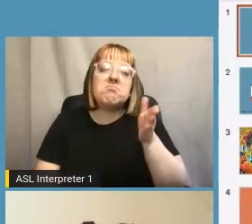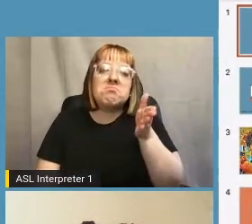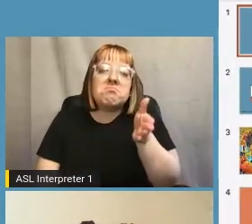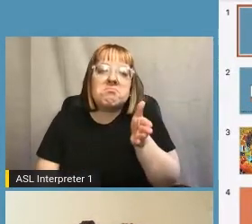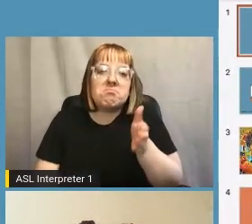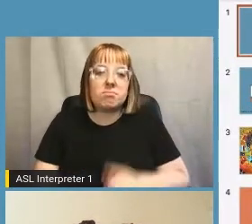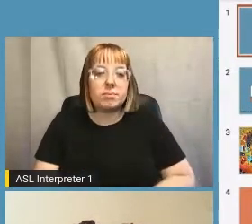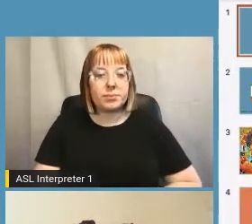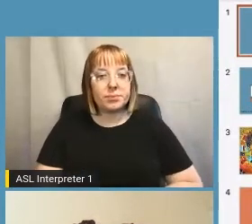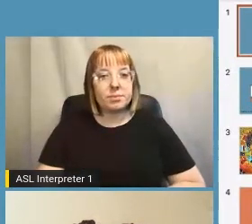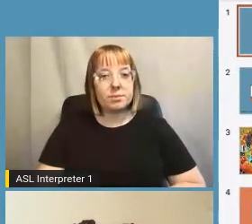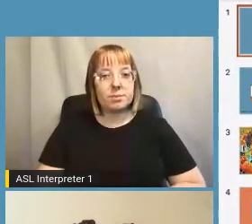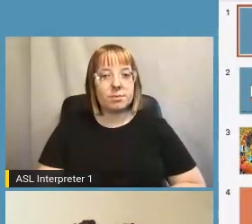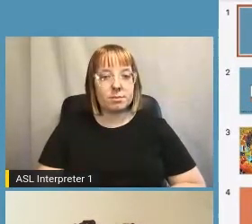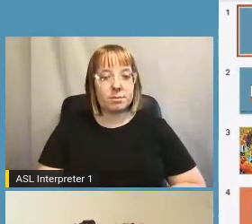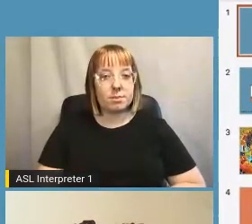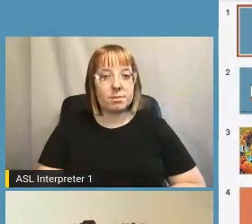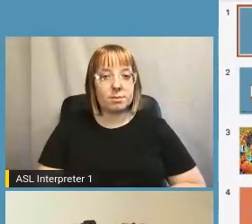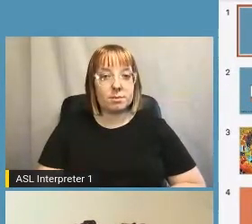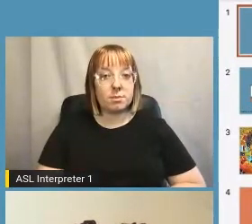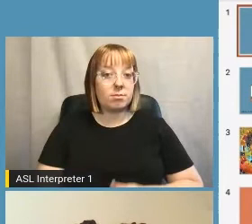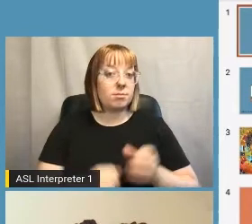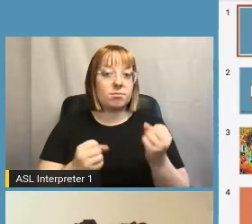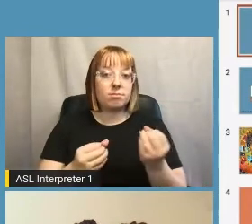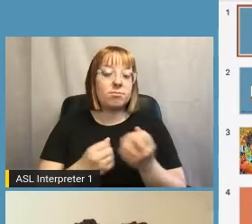so um we get a really good uh